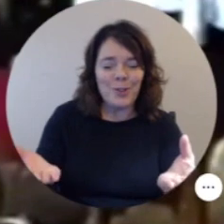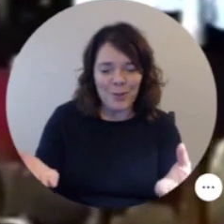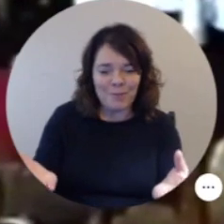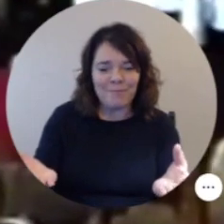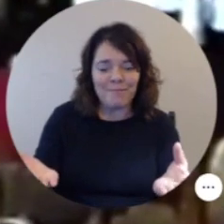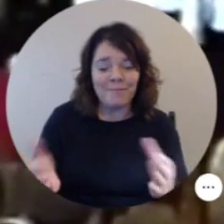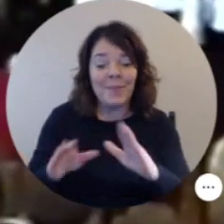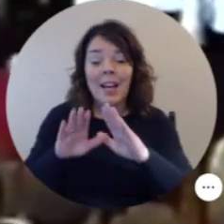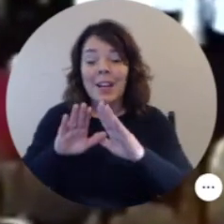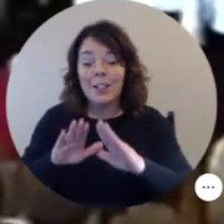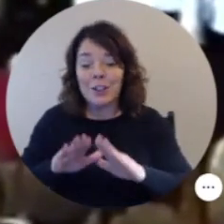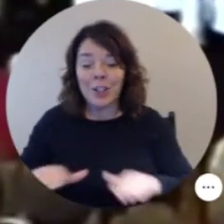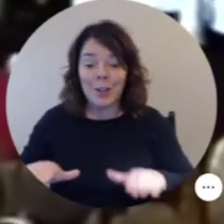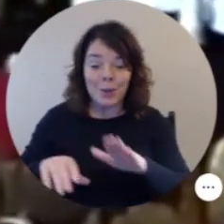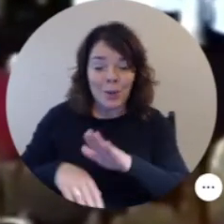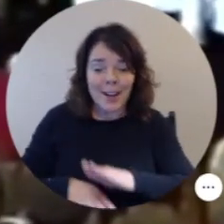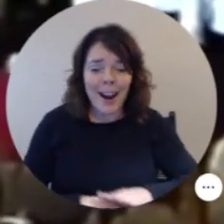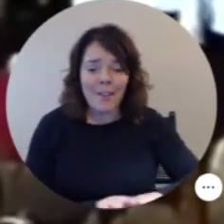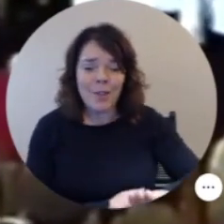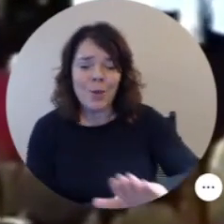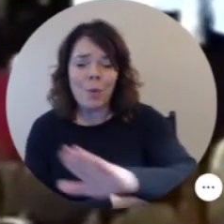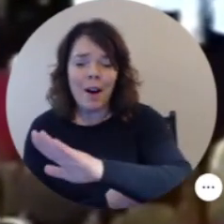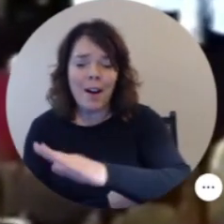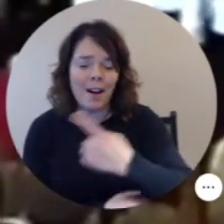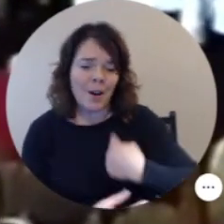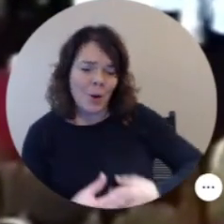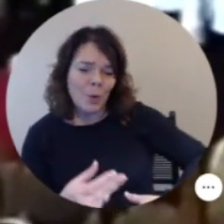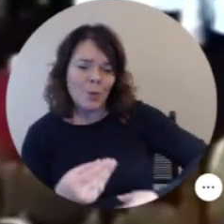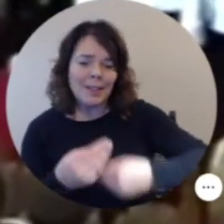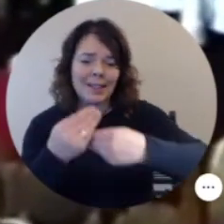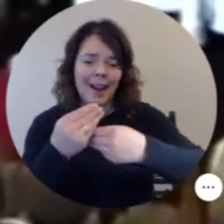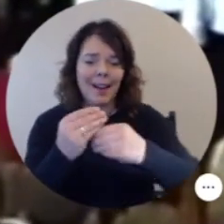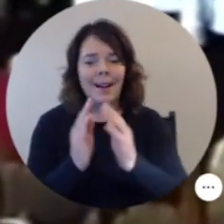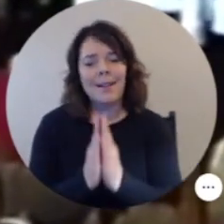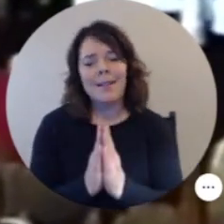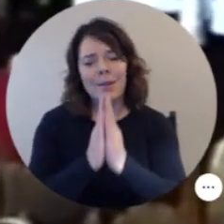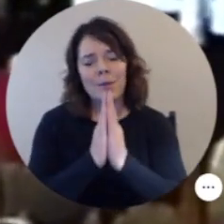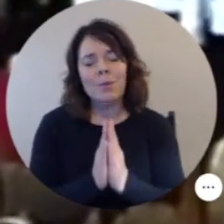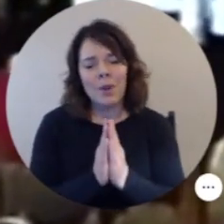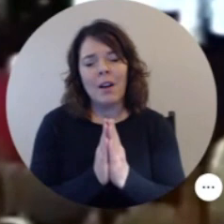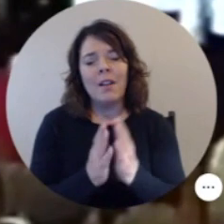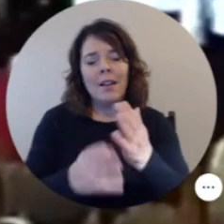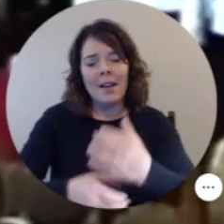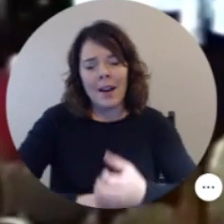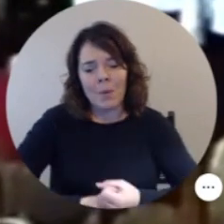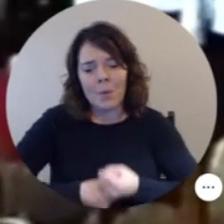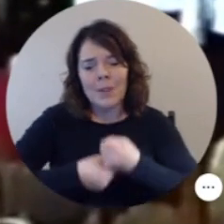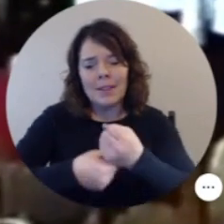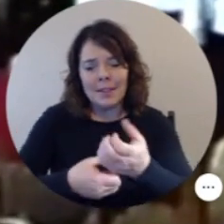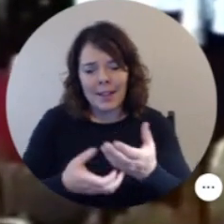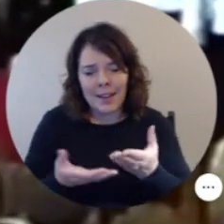For children everywhere We say a little prayer